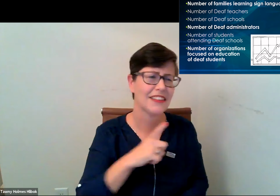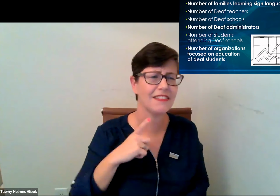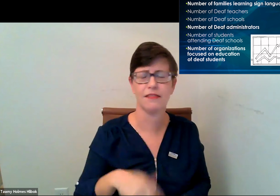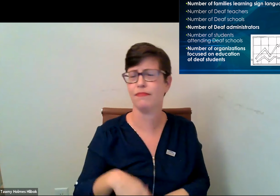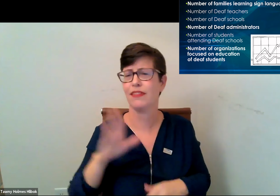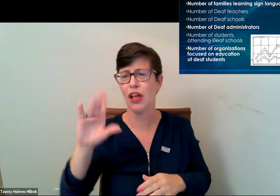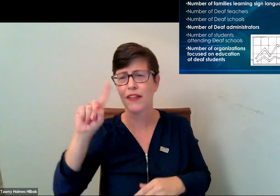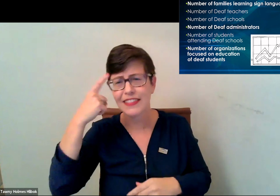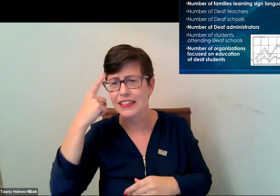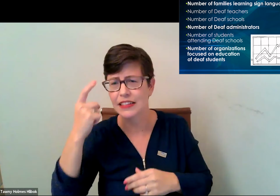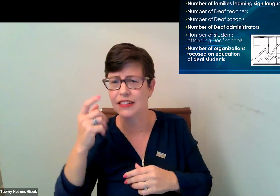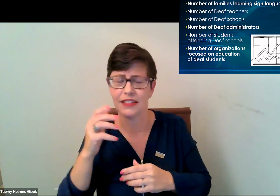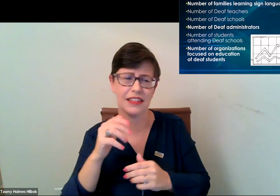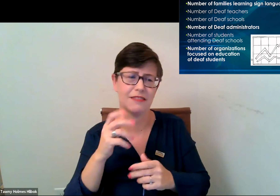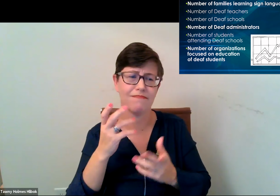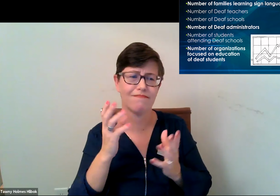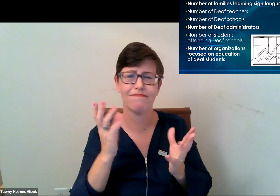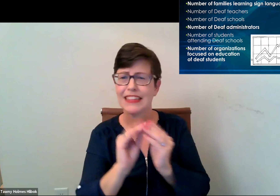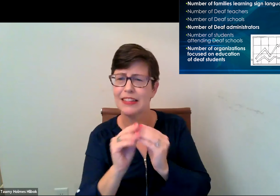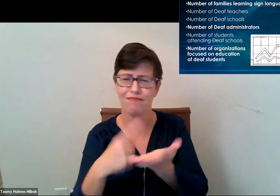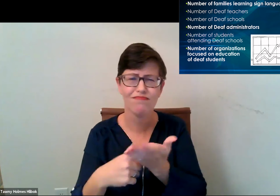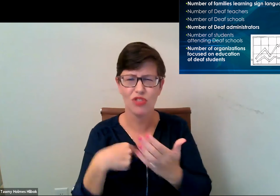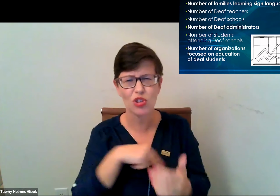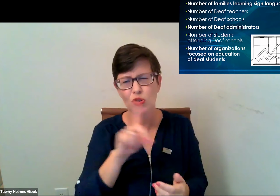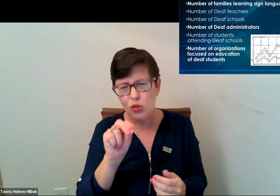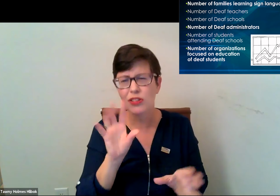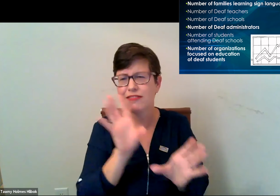To reach out to people on this to lobby the state and state level and legislature.